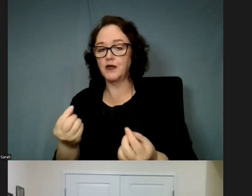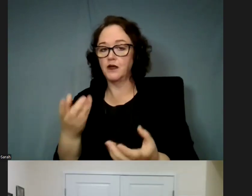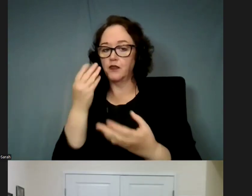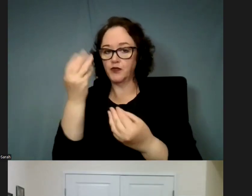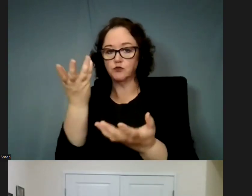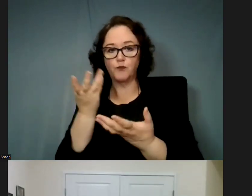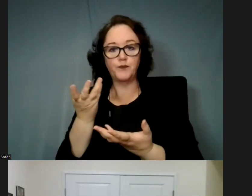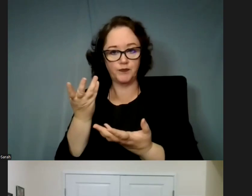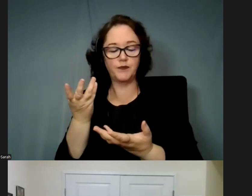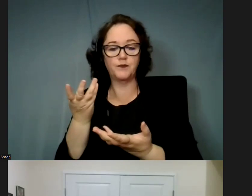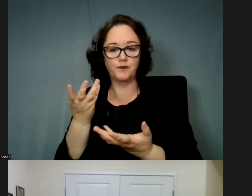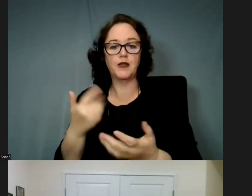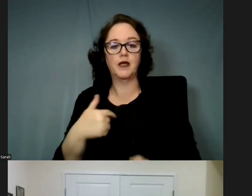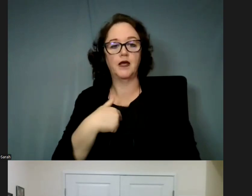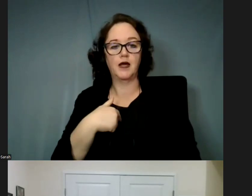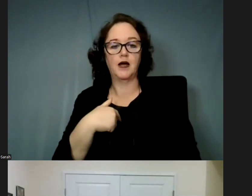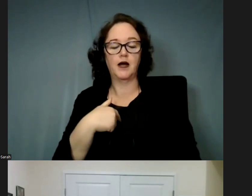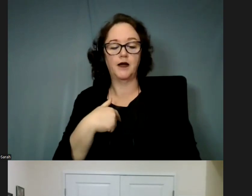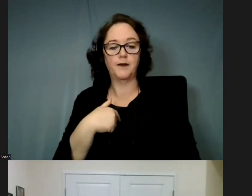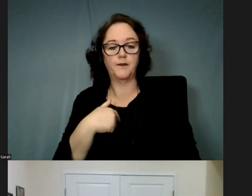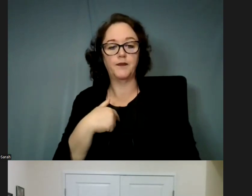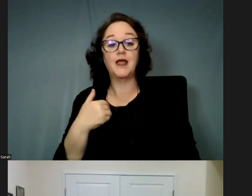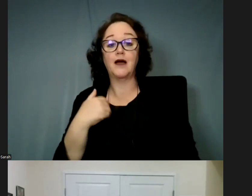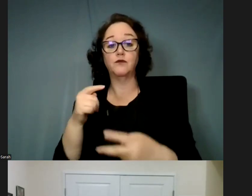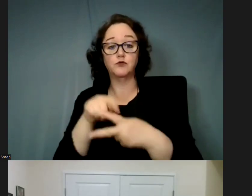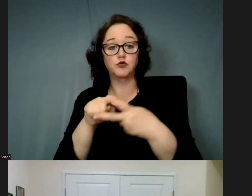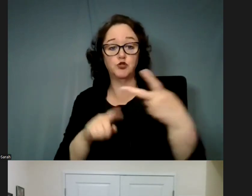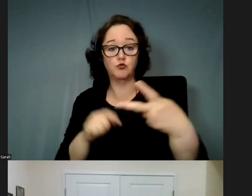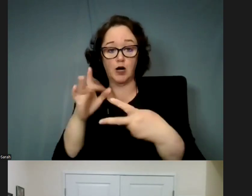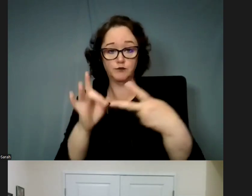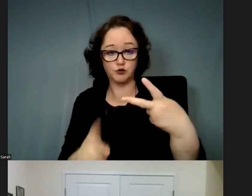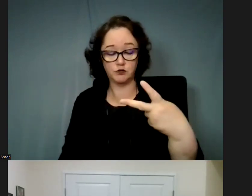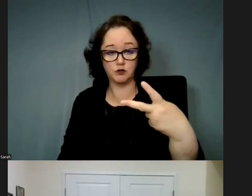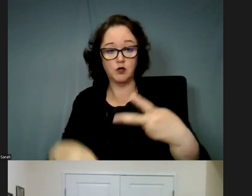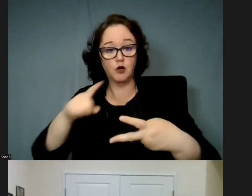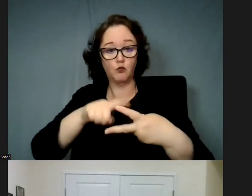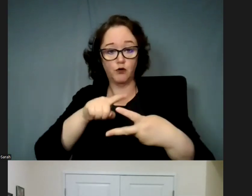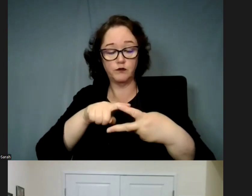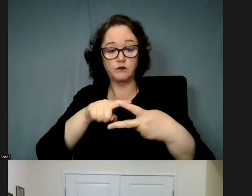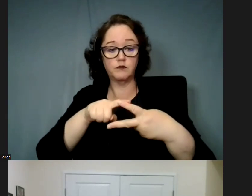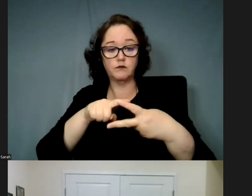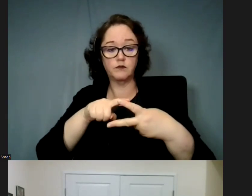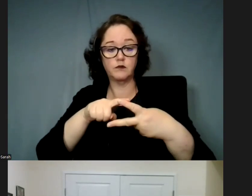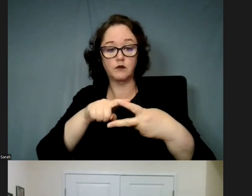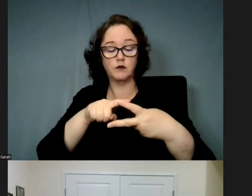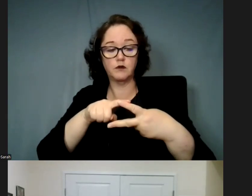that I had two options, basically. One was the Ohio Home